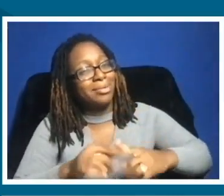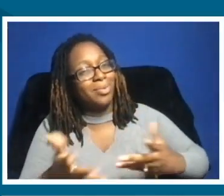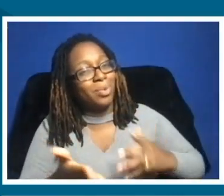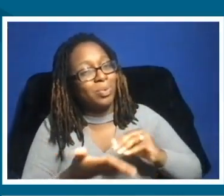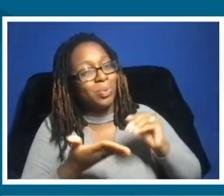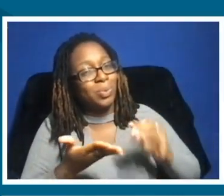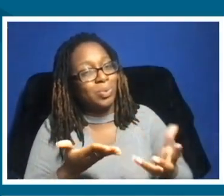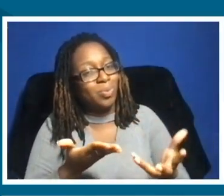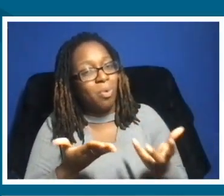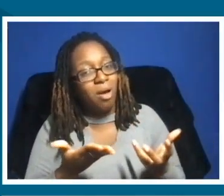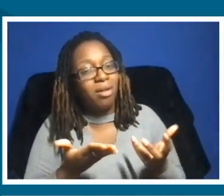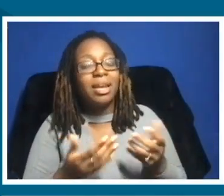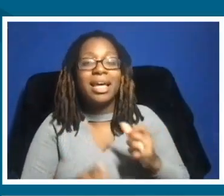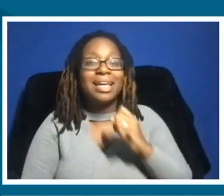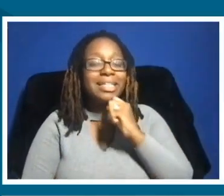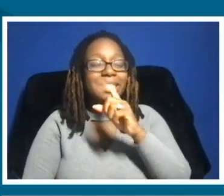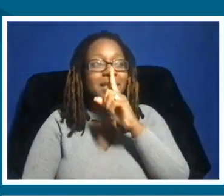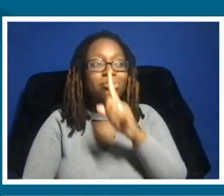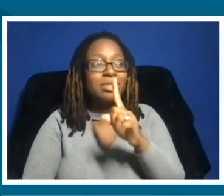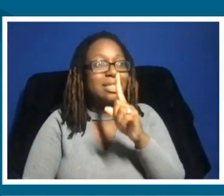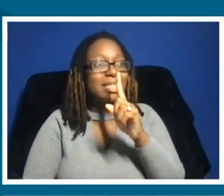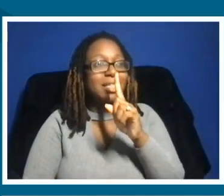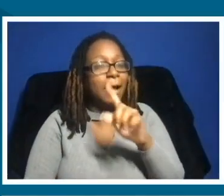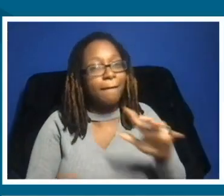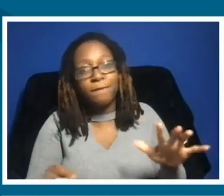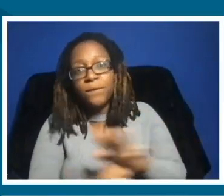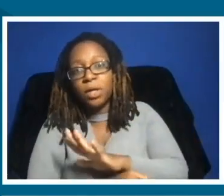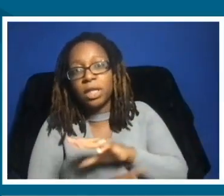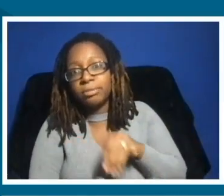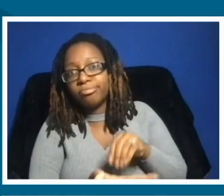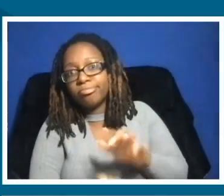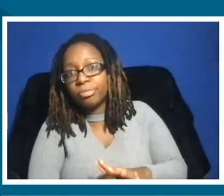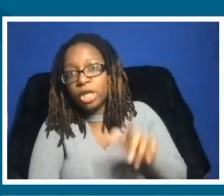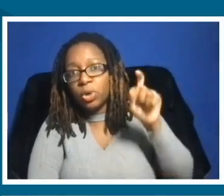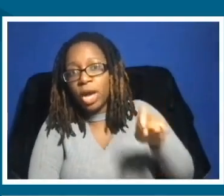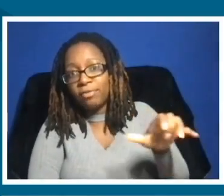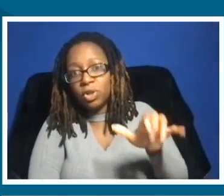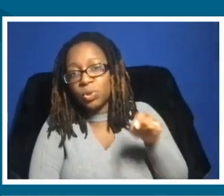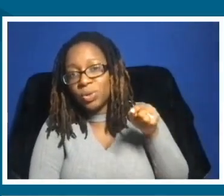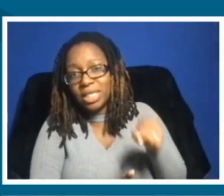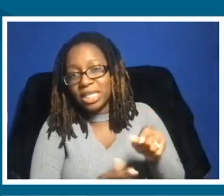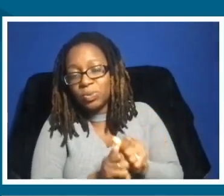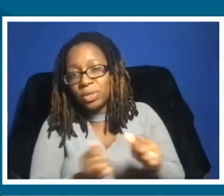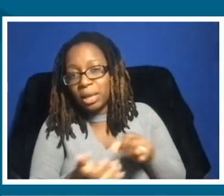not like built into the idea or the concept that you have to do this without